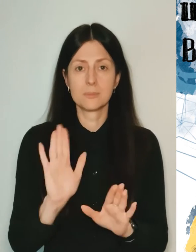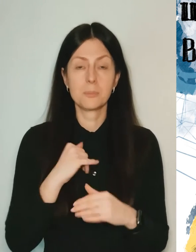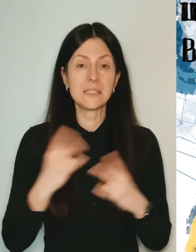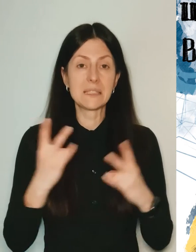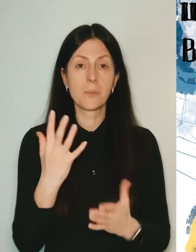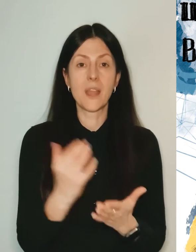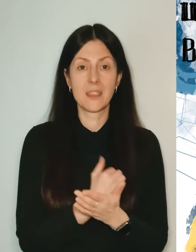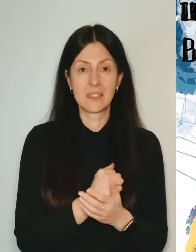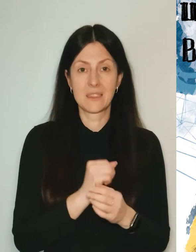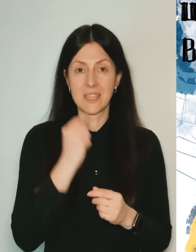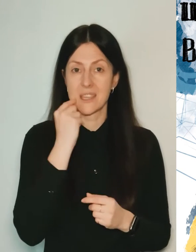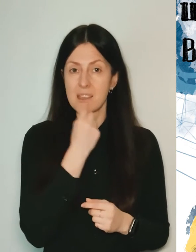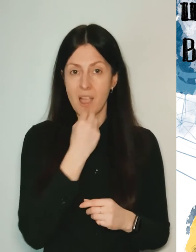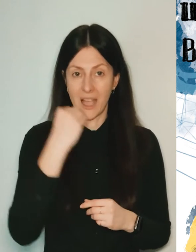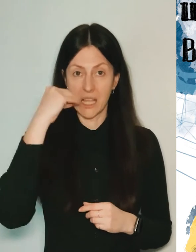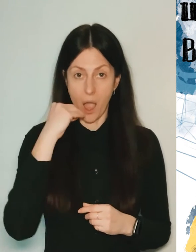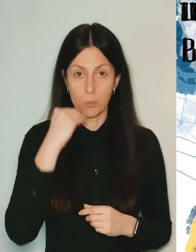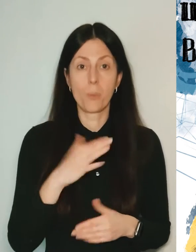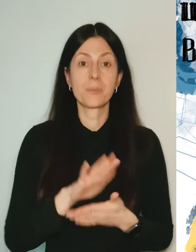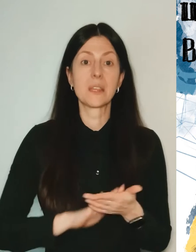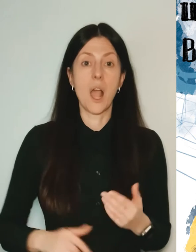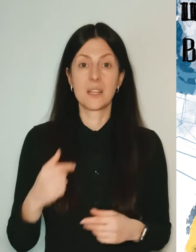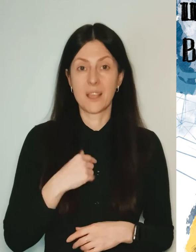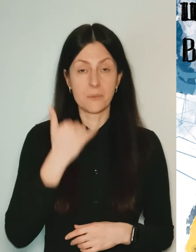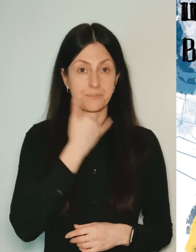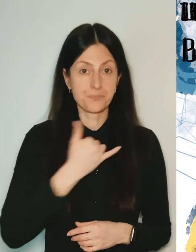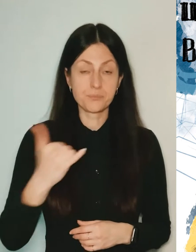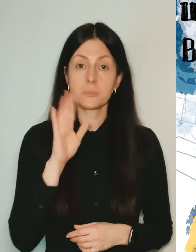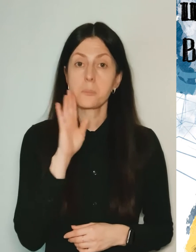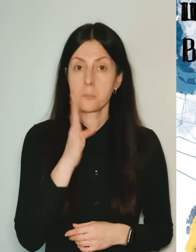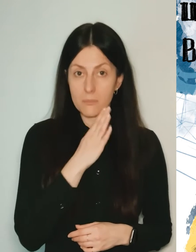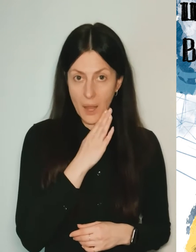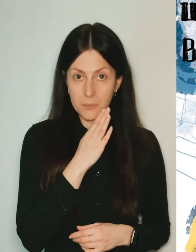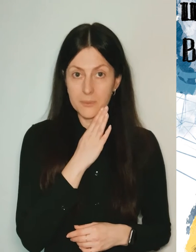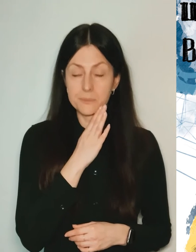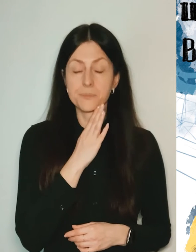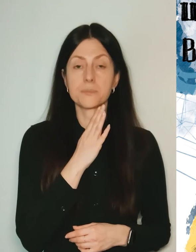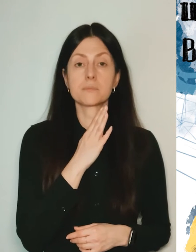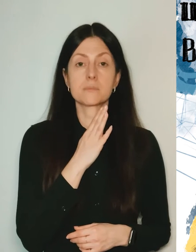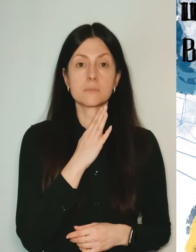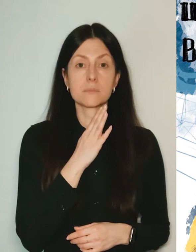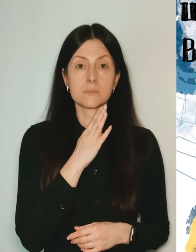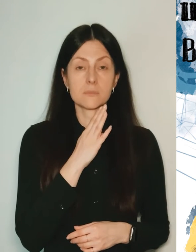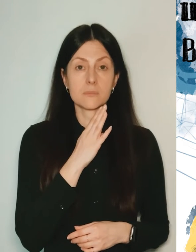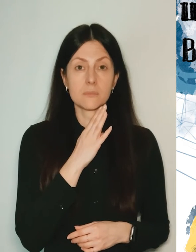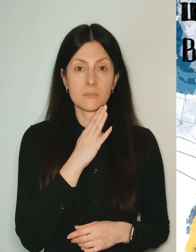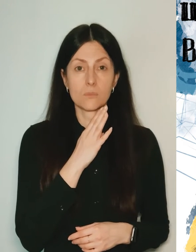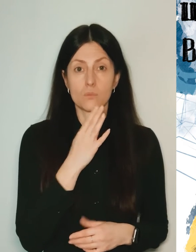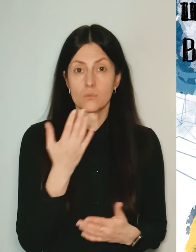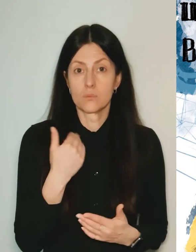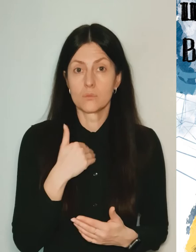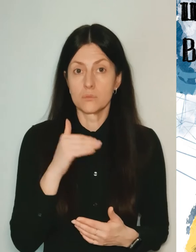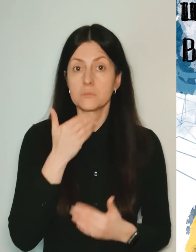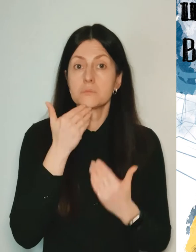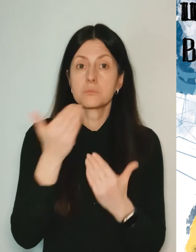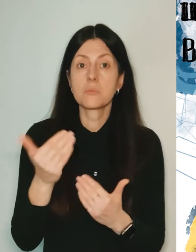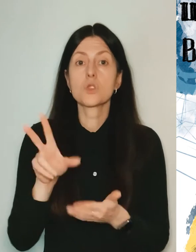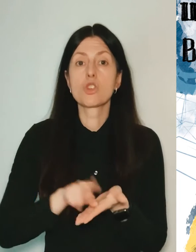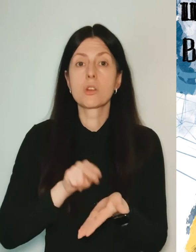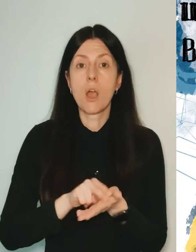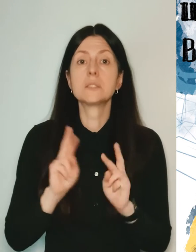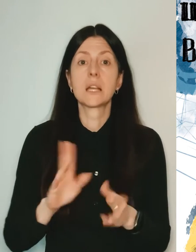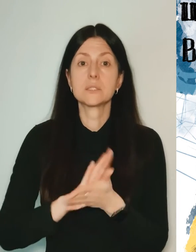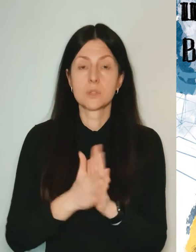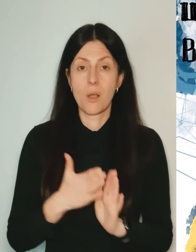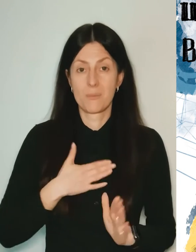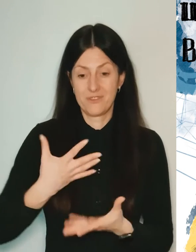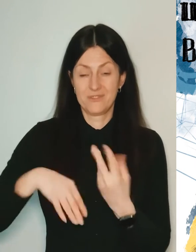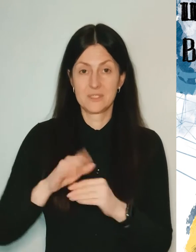Then I called my mother and asked what the situation was in Cherkasy. My whole family lives there.